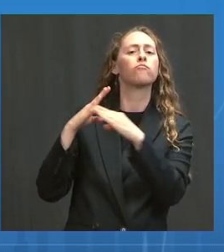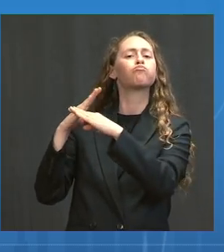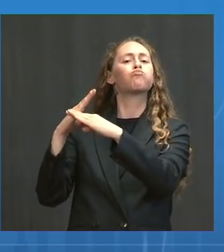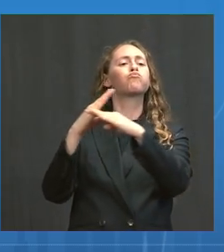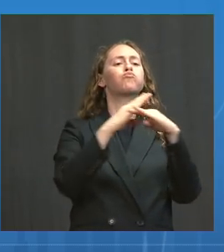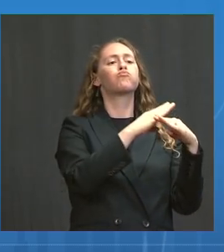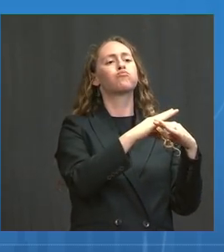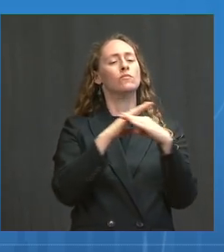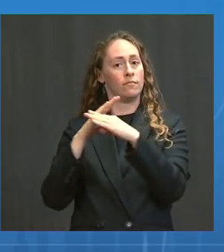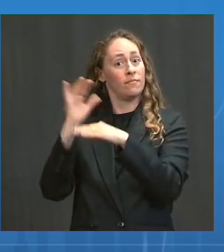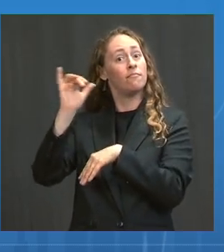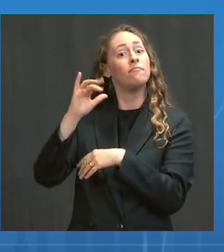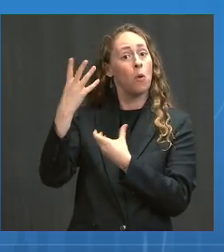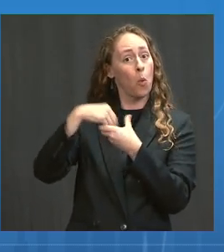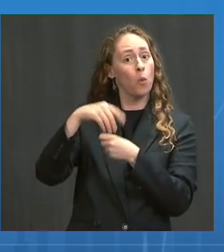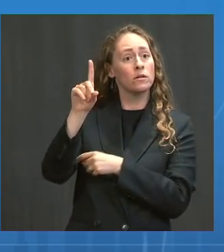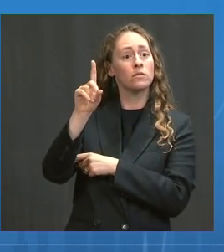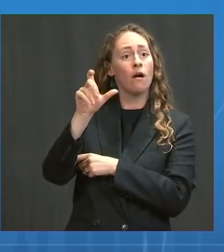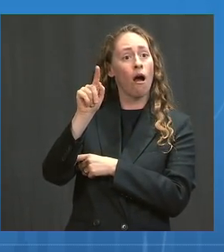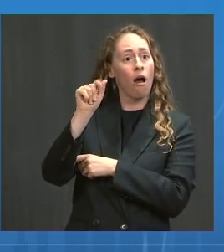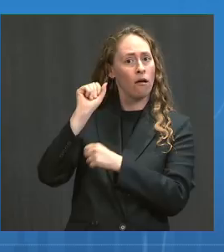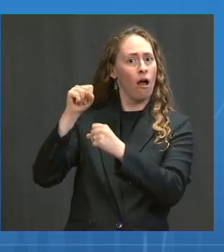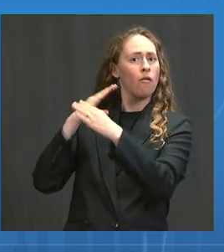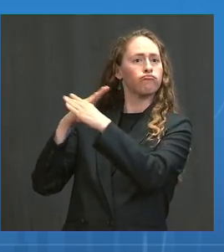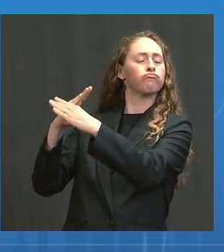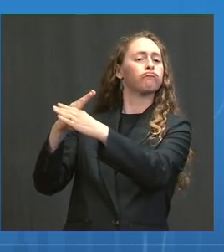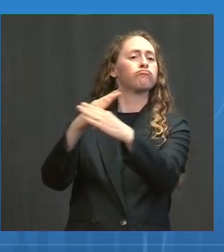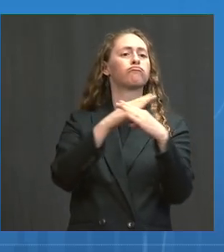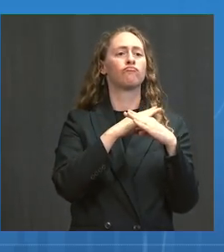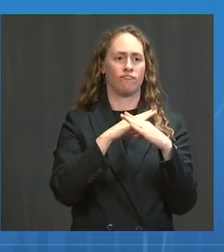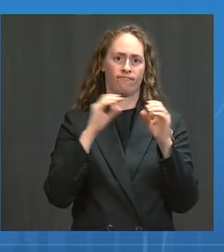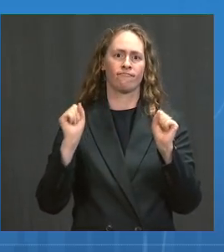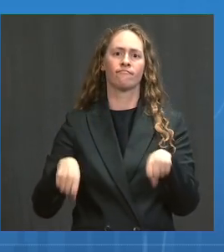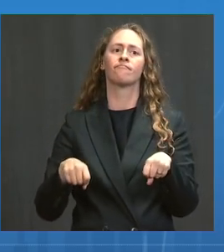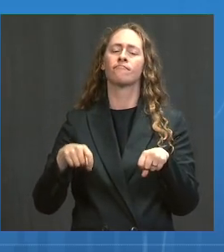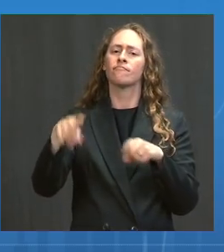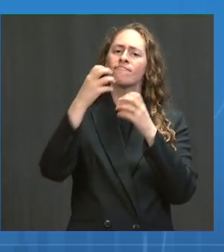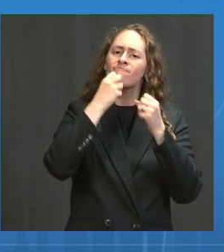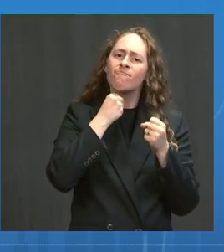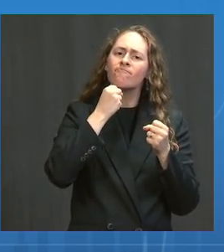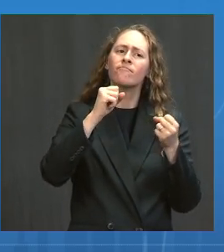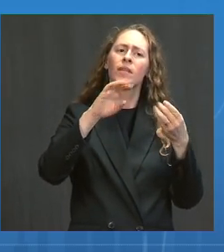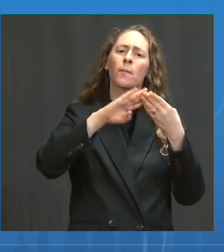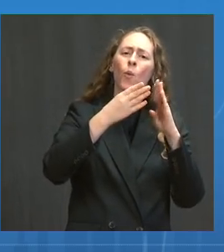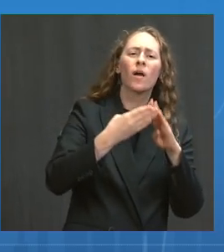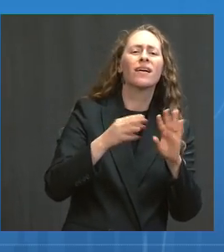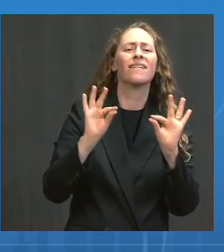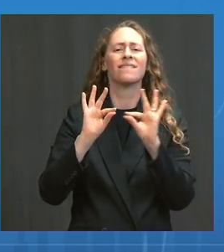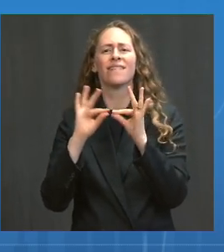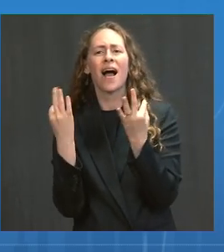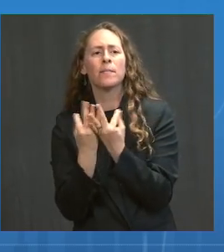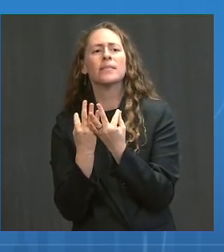Vaccination is how we protect these individuals, families, and communities, and prevent severe disease,